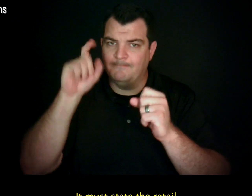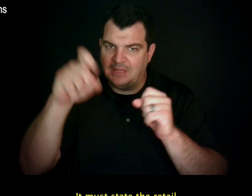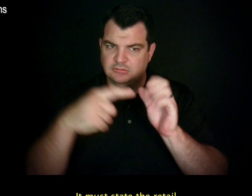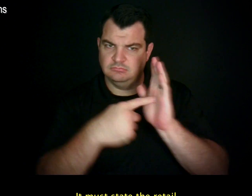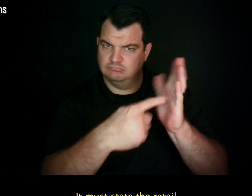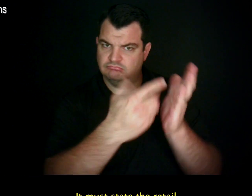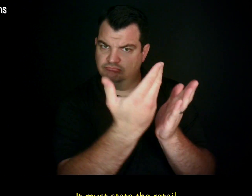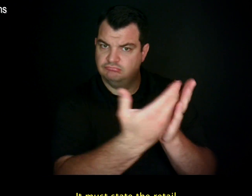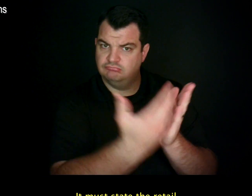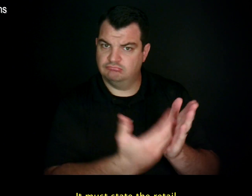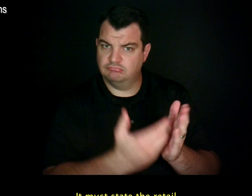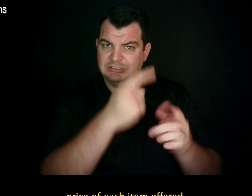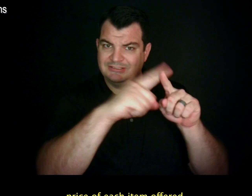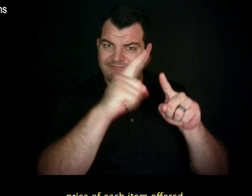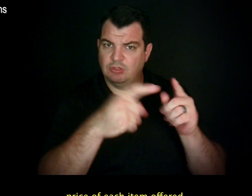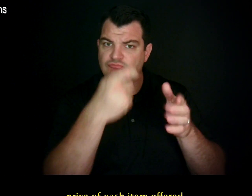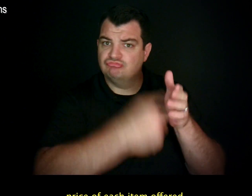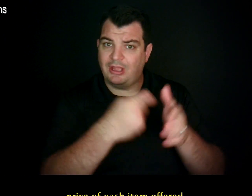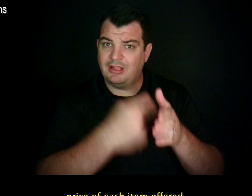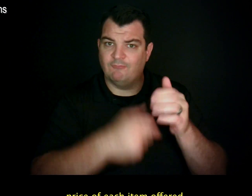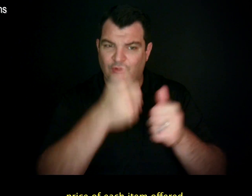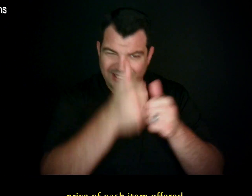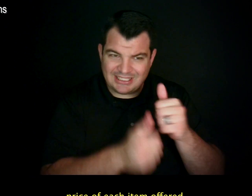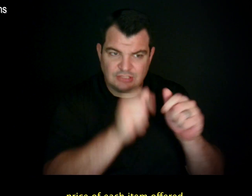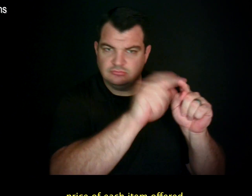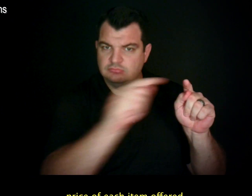It must state the retail price of each item offered.